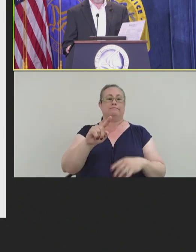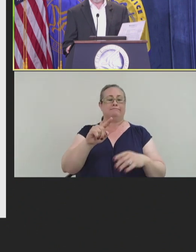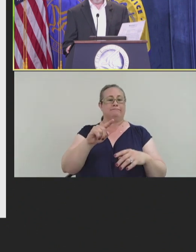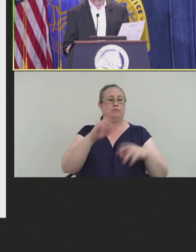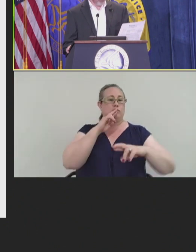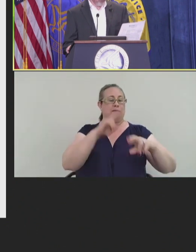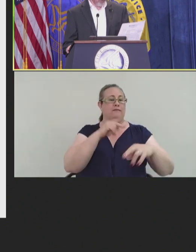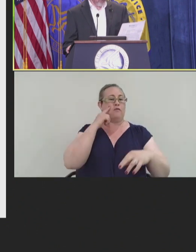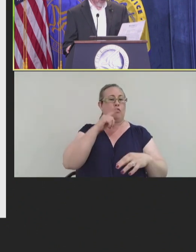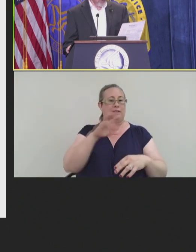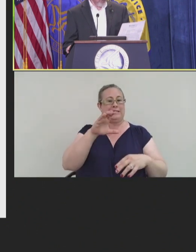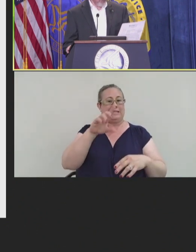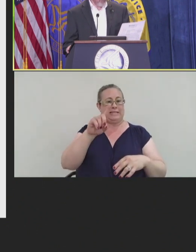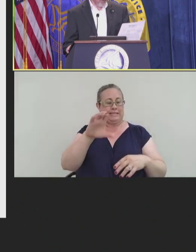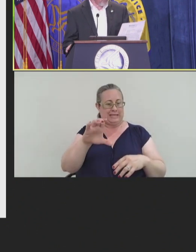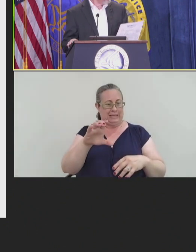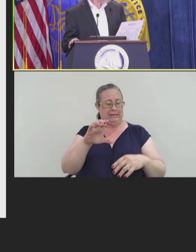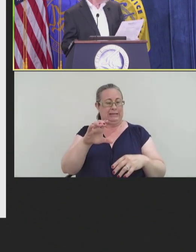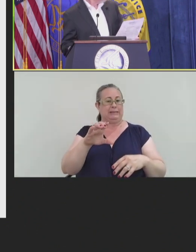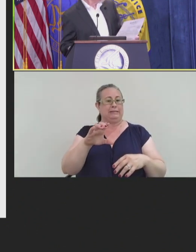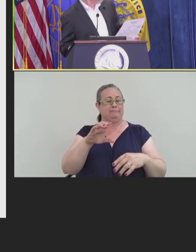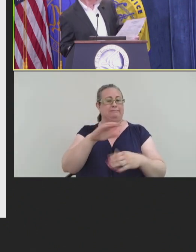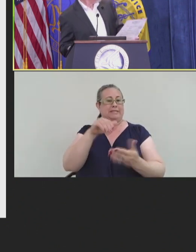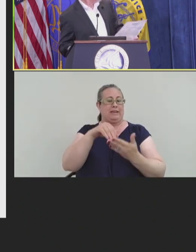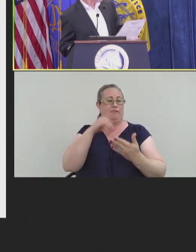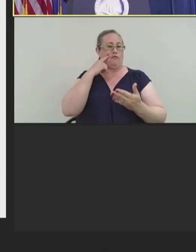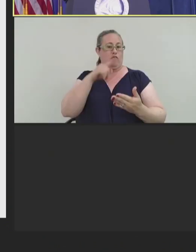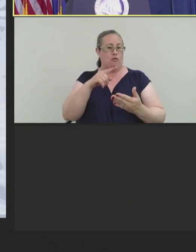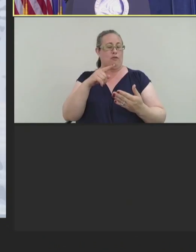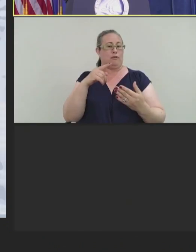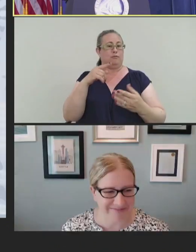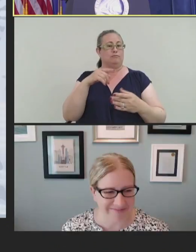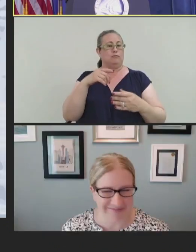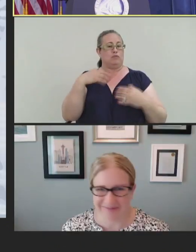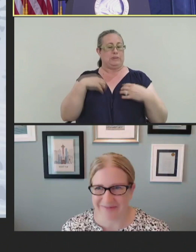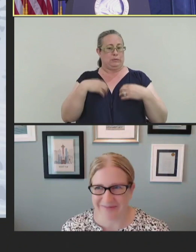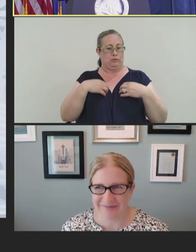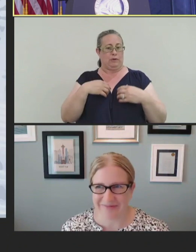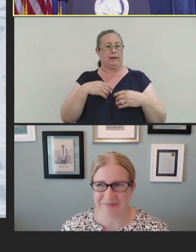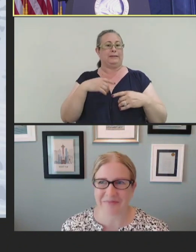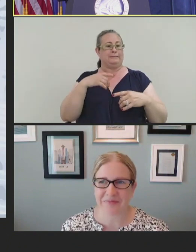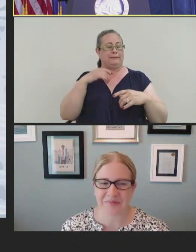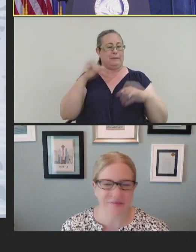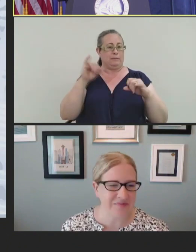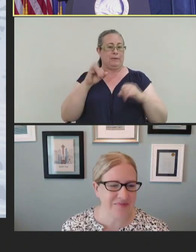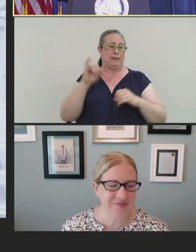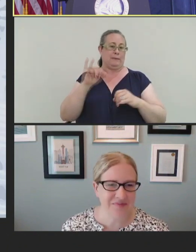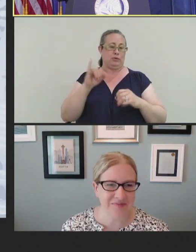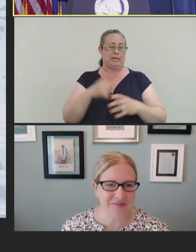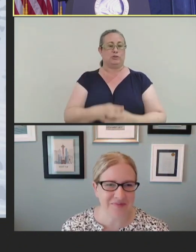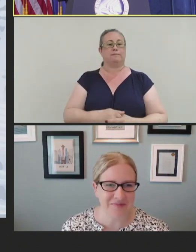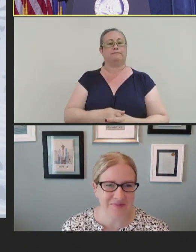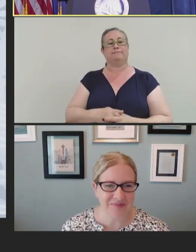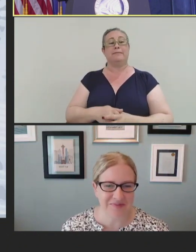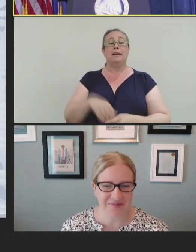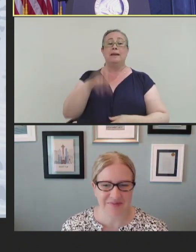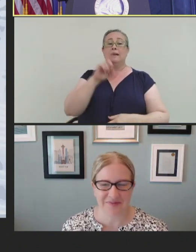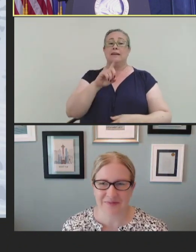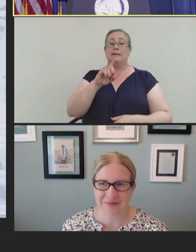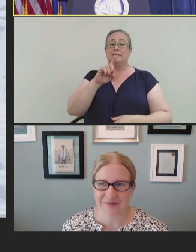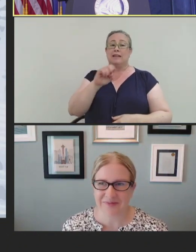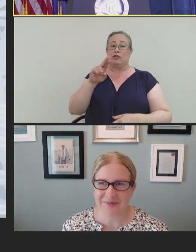and Respiratory Diseases. Dr. Brunson, your slides are up. You have the floor.